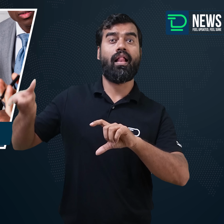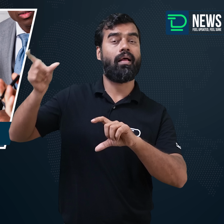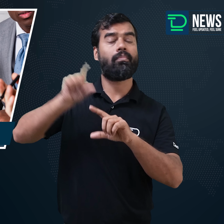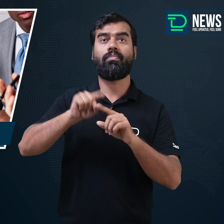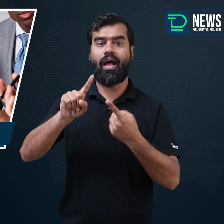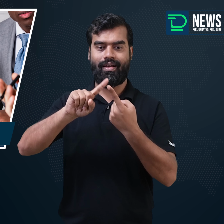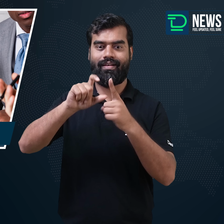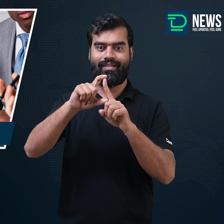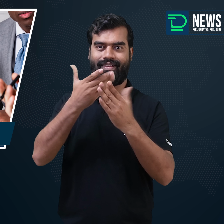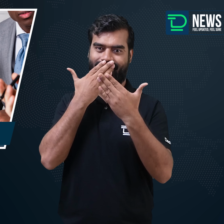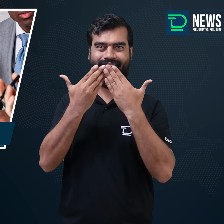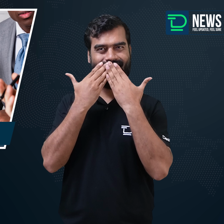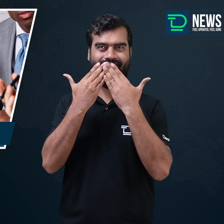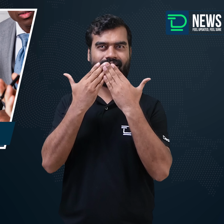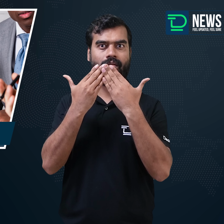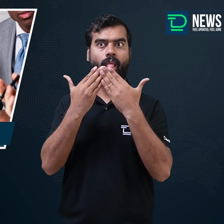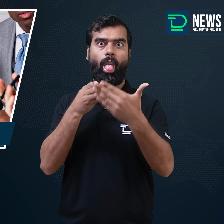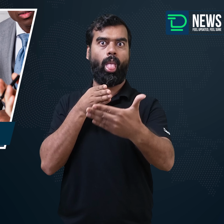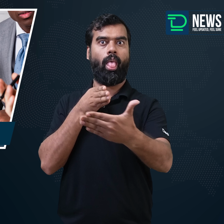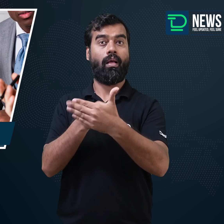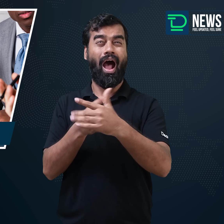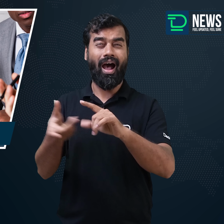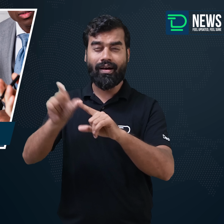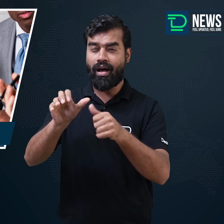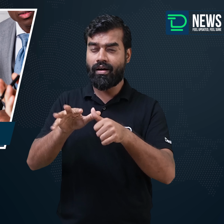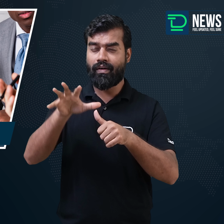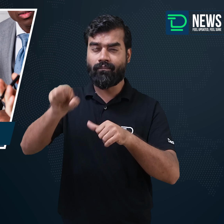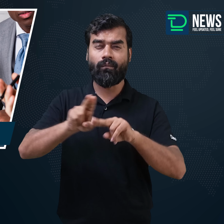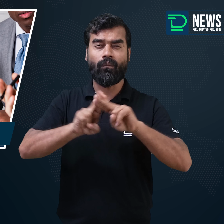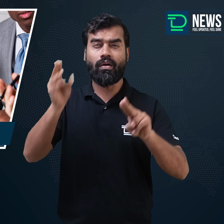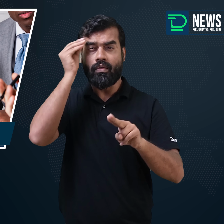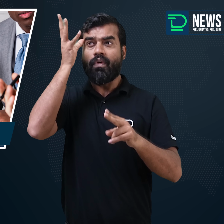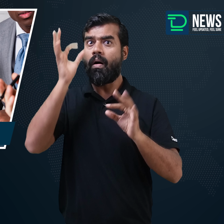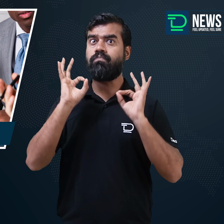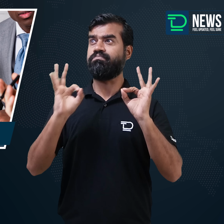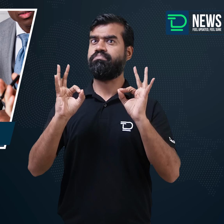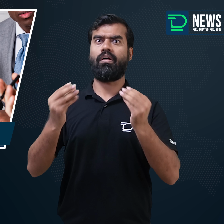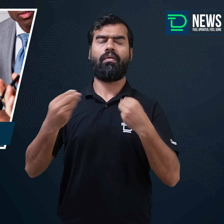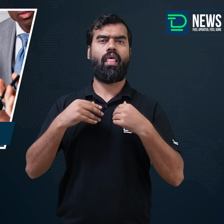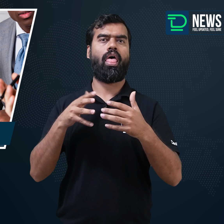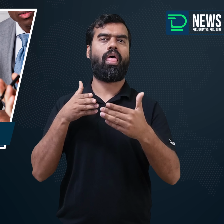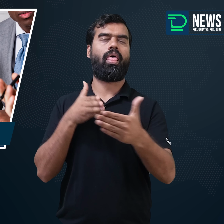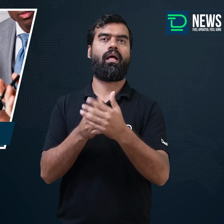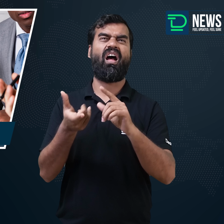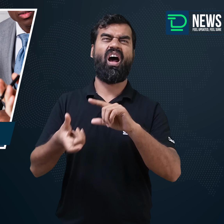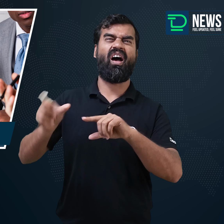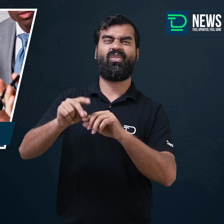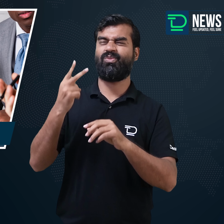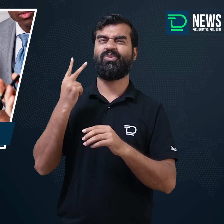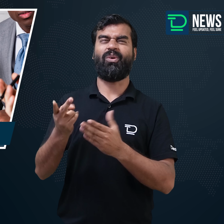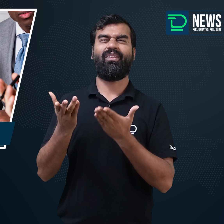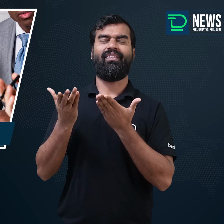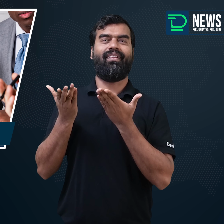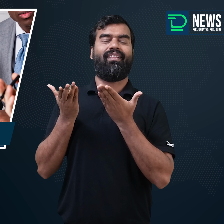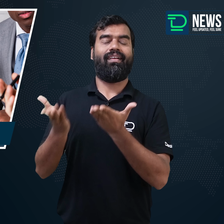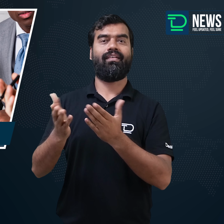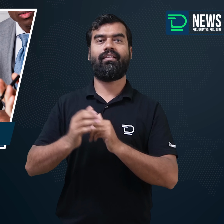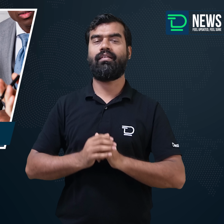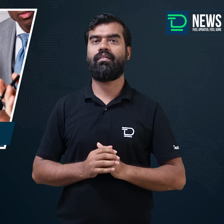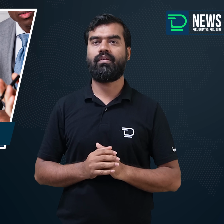So again there is lack of information and accessibility missing.